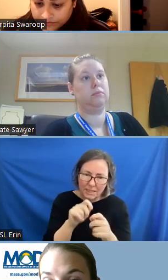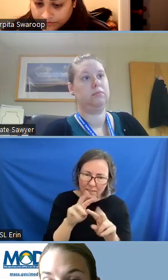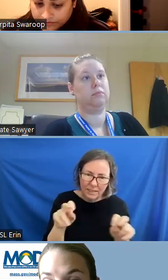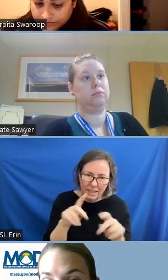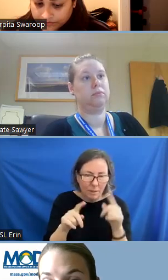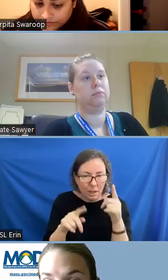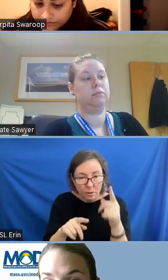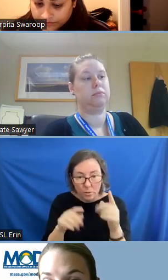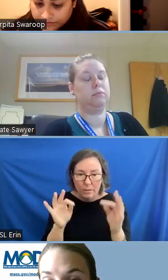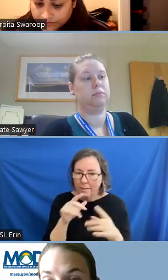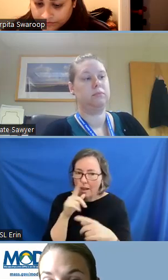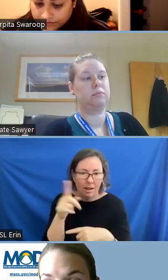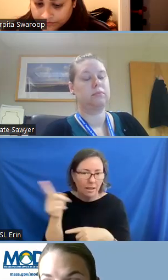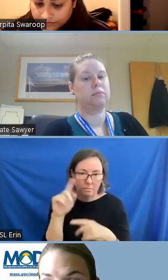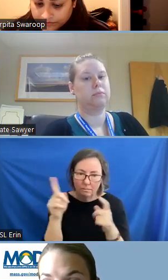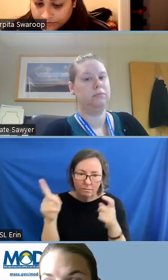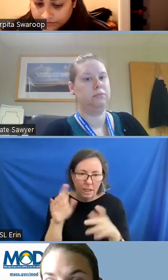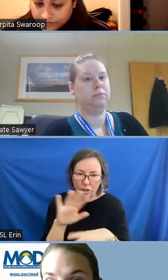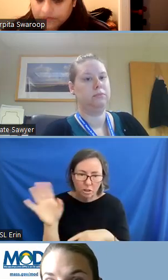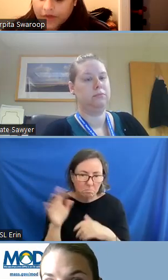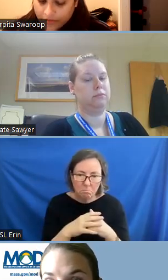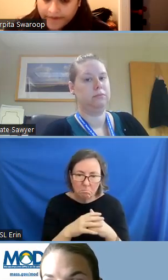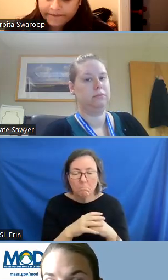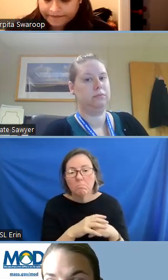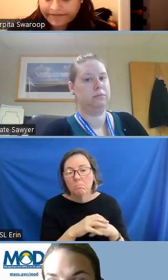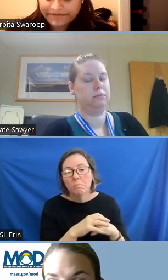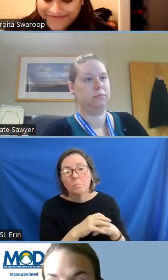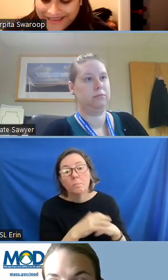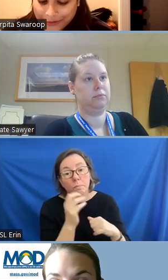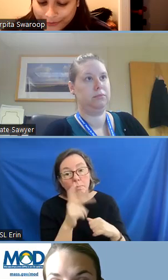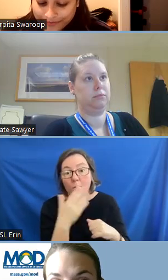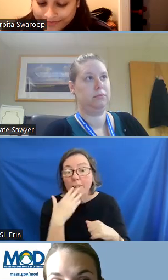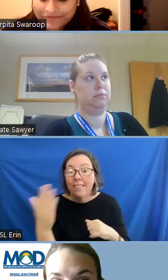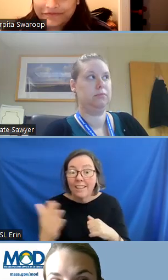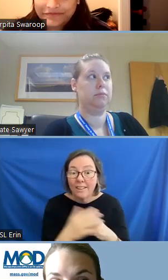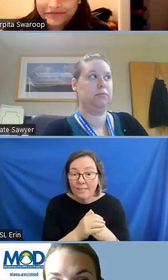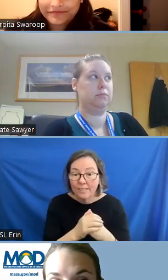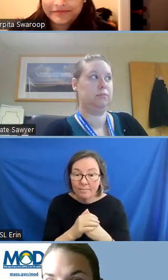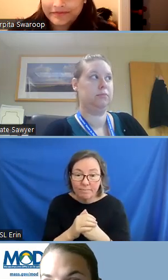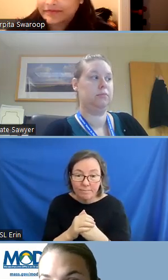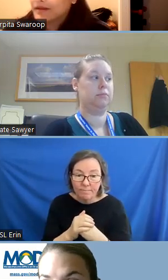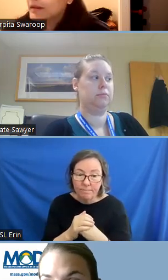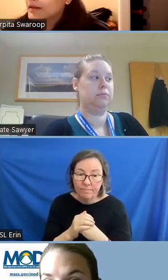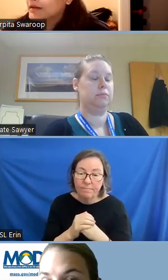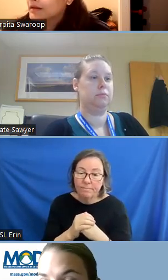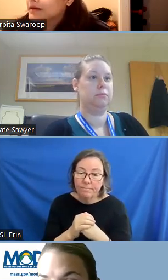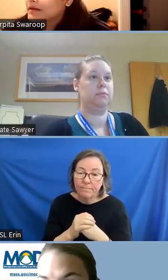the ADA coordinator and call the shots here about what's necessary. Okay, thank you. Kate?